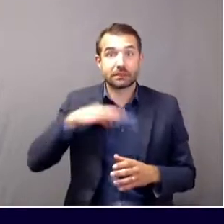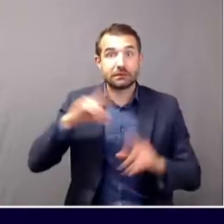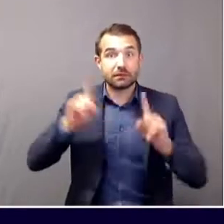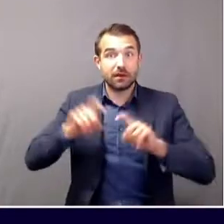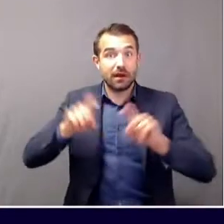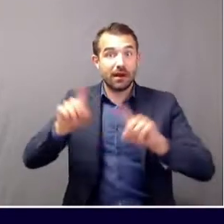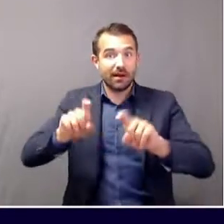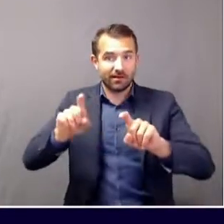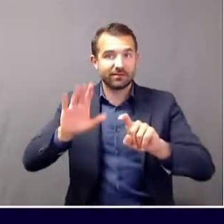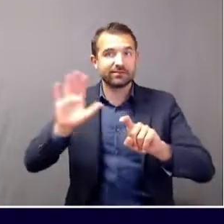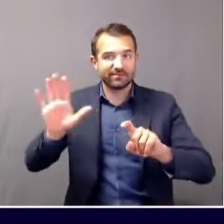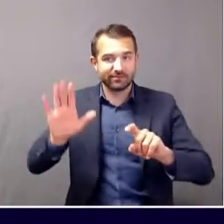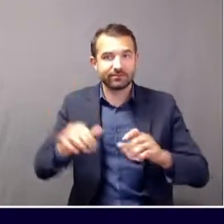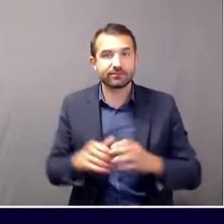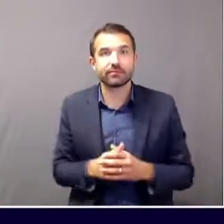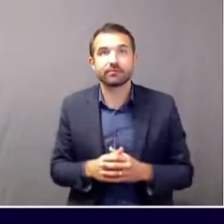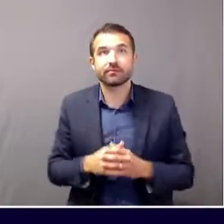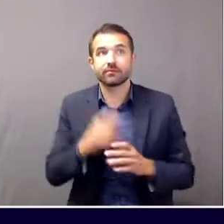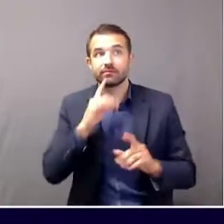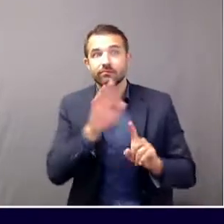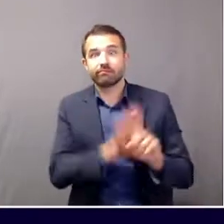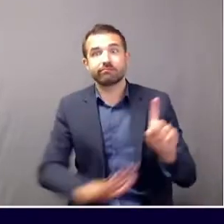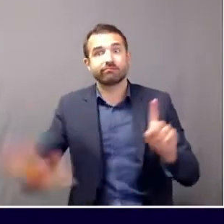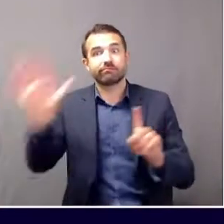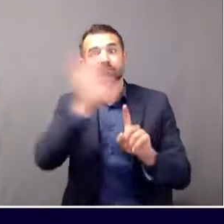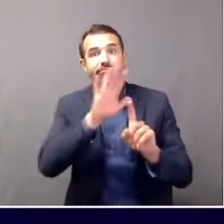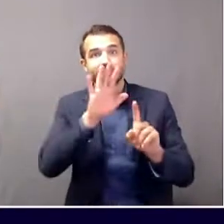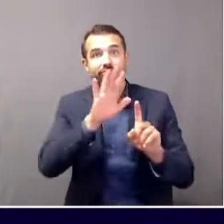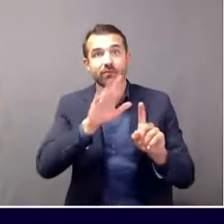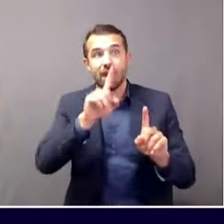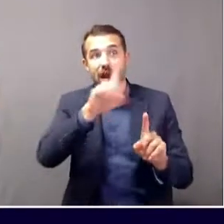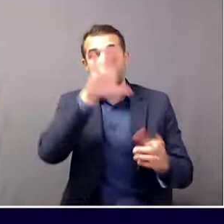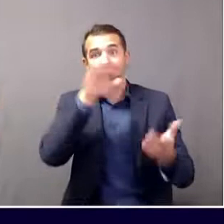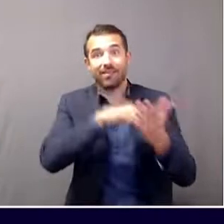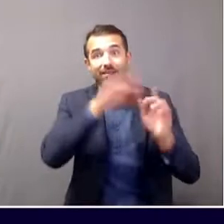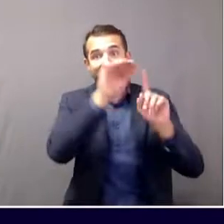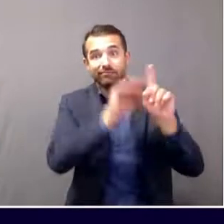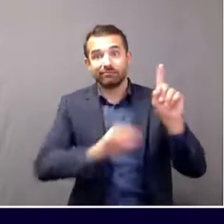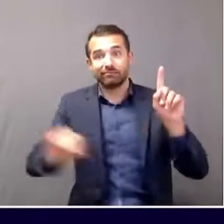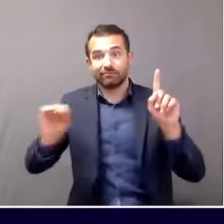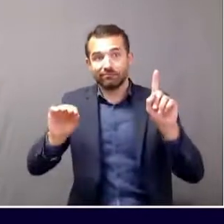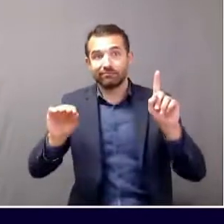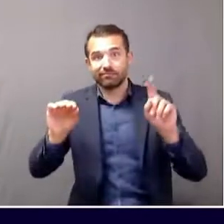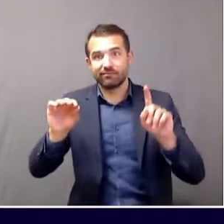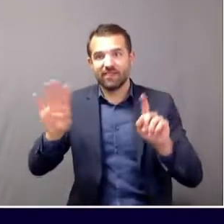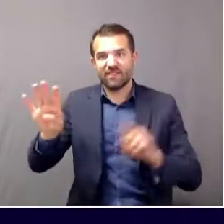three PCR test for every hundred